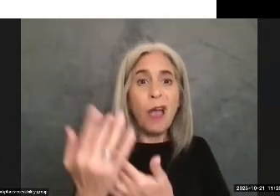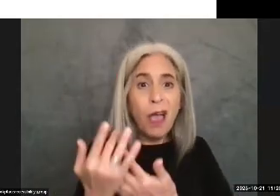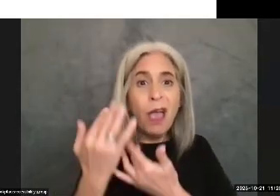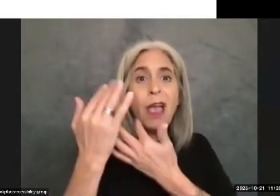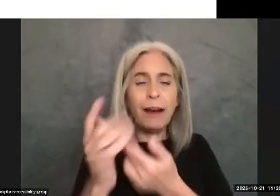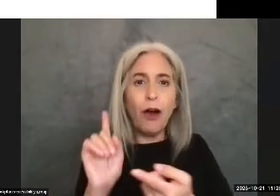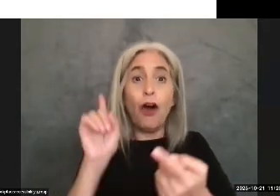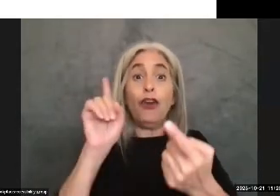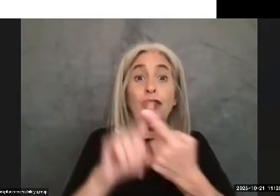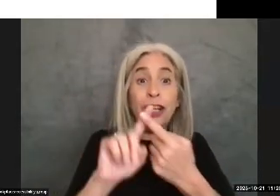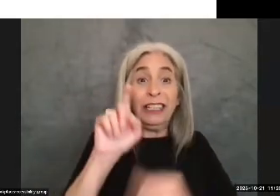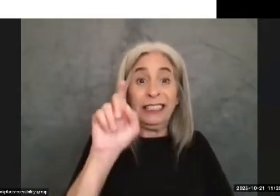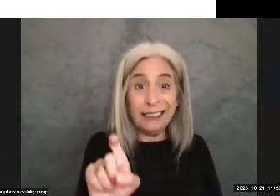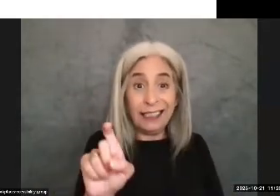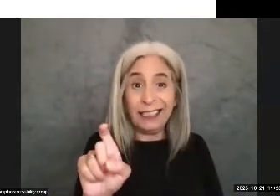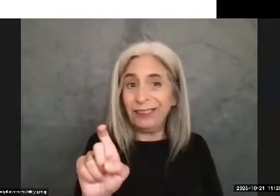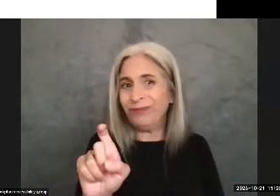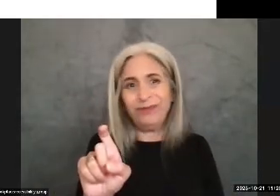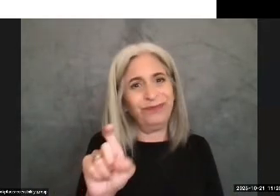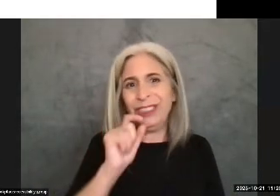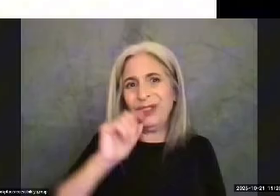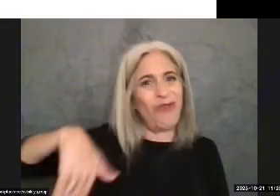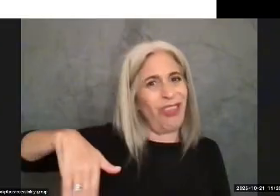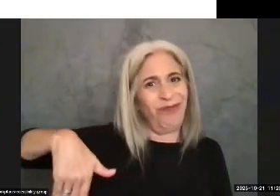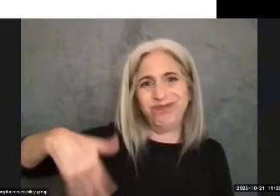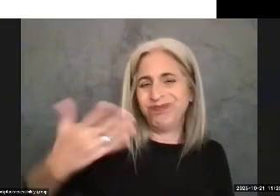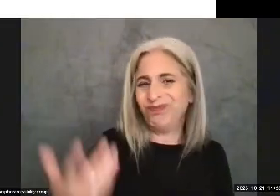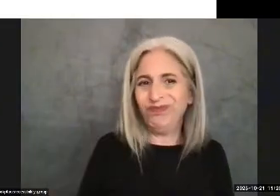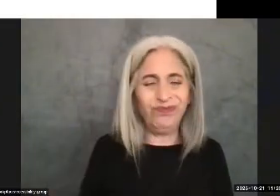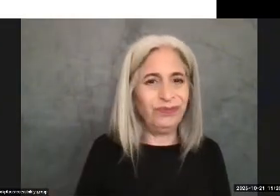Kathleen DeForest: And if you wait until it's a necessity, you've waited too long.